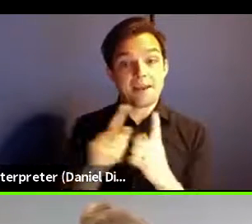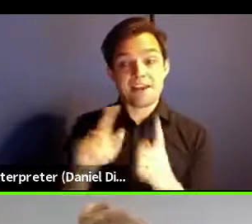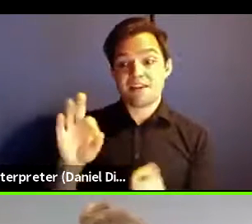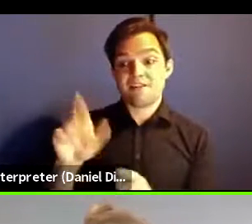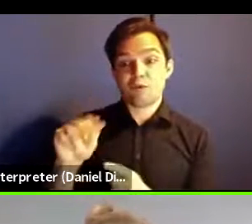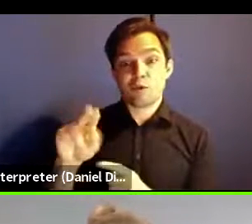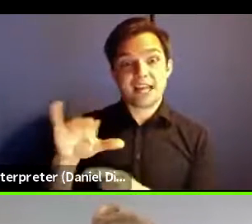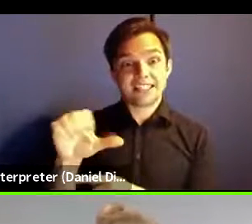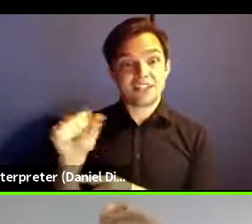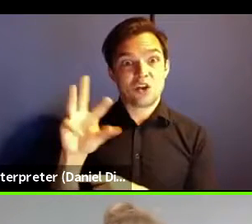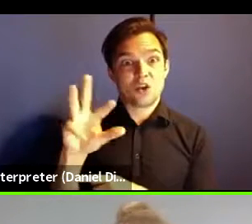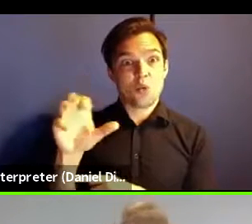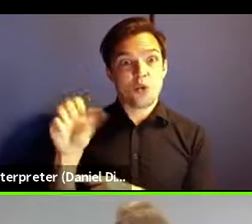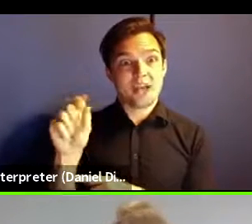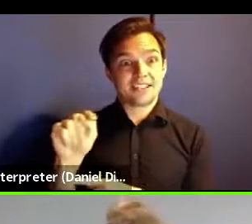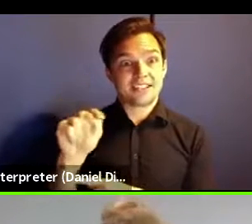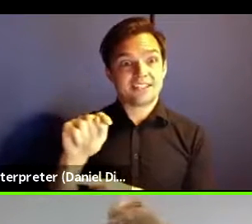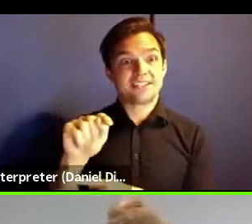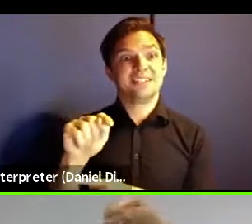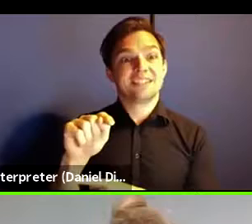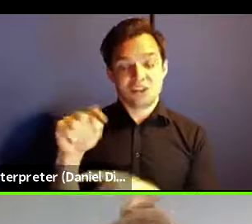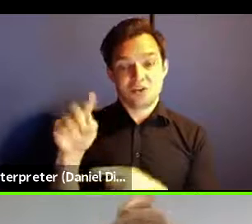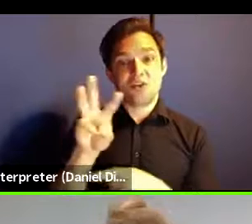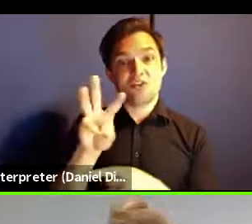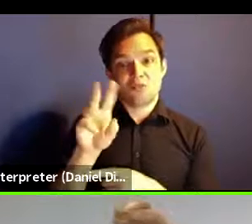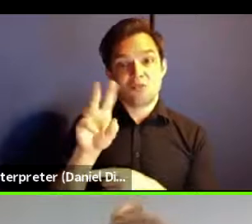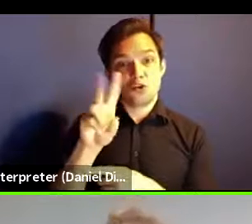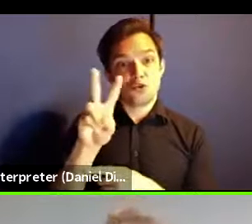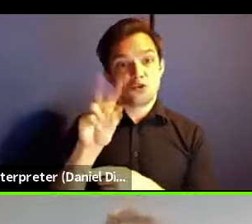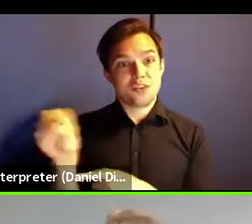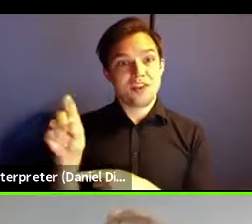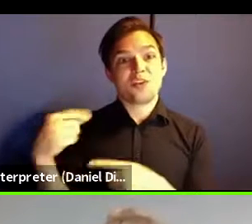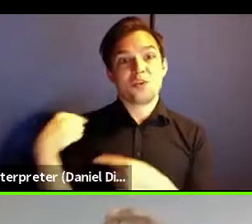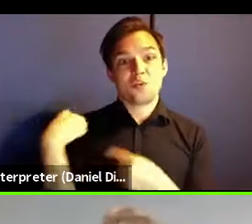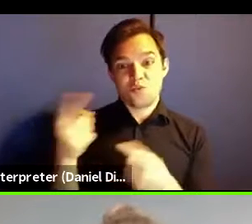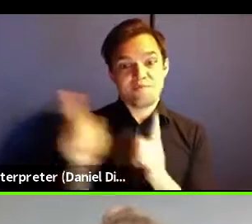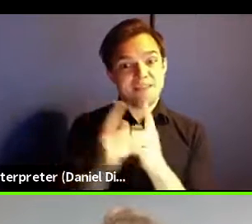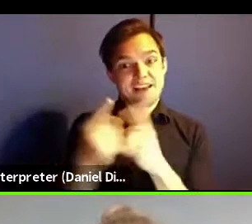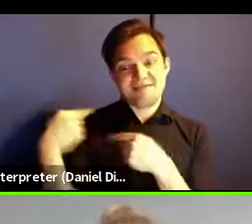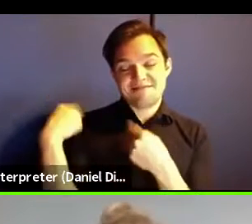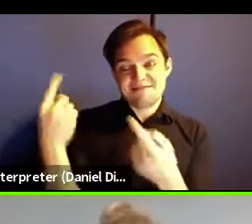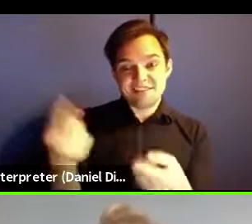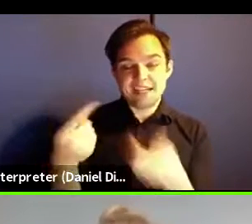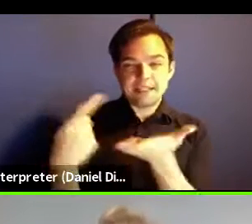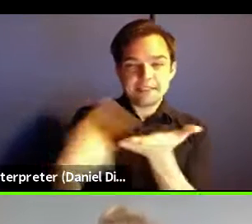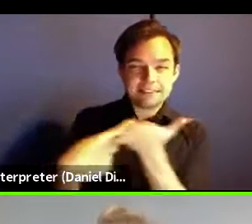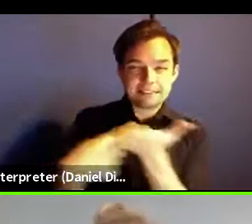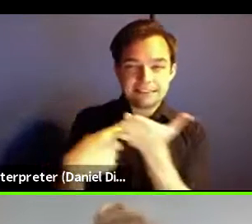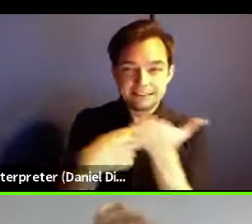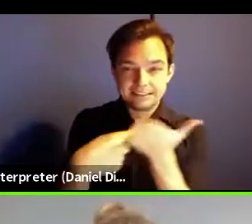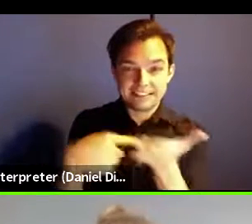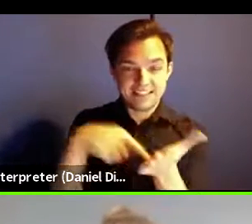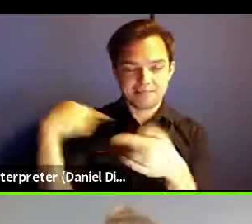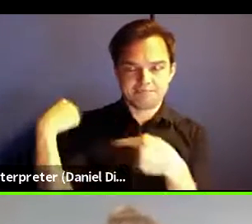I used to girl crush on you for so long, Deb. So we've been in this space for a long time.